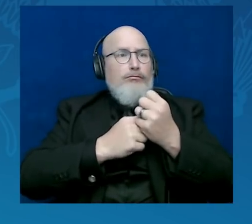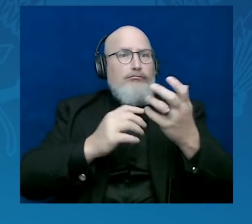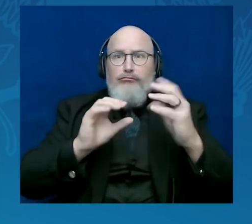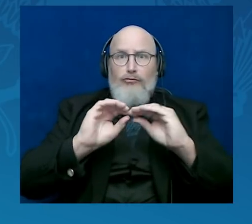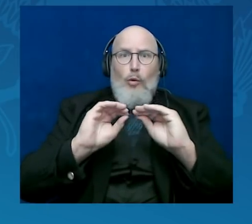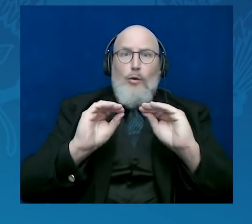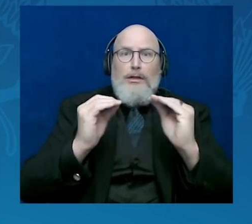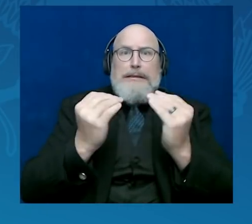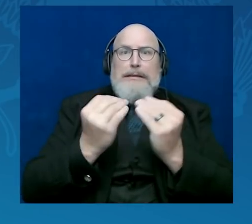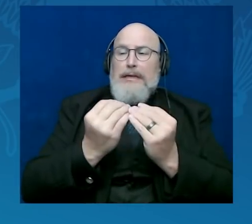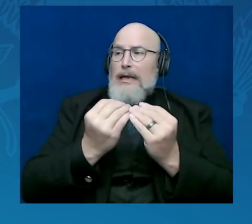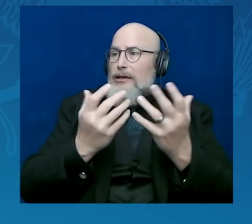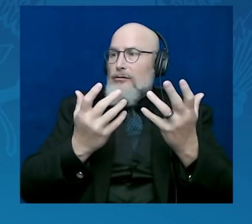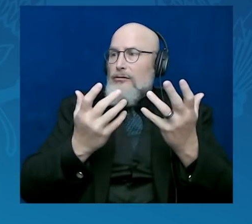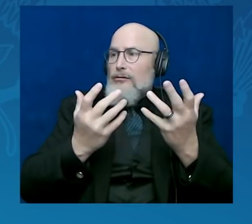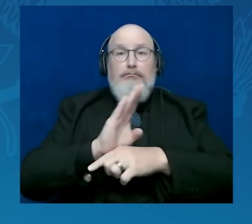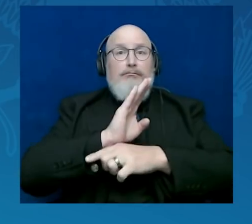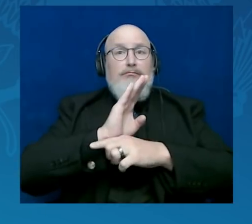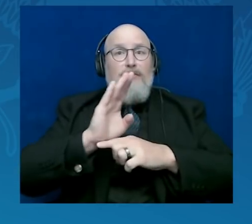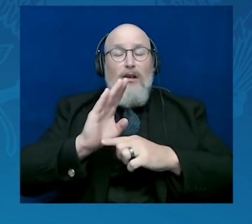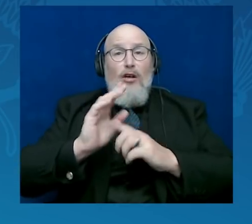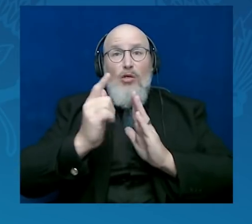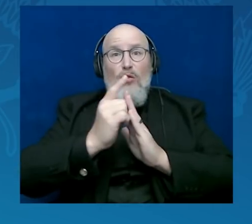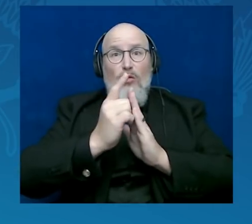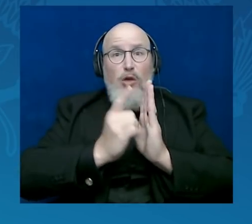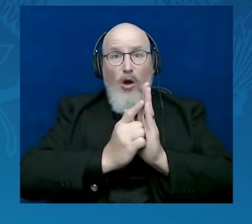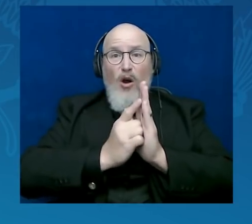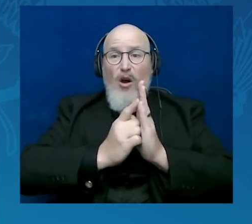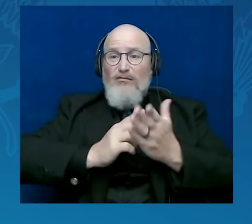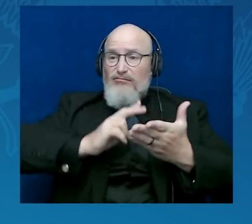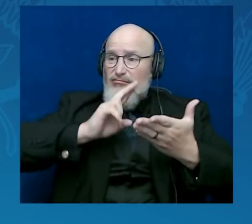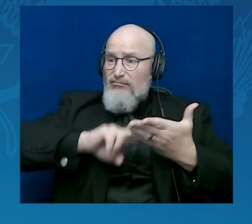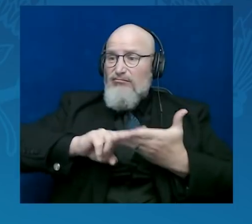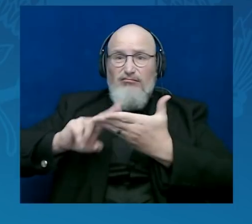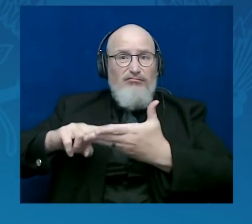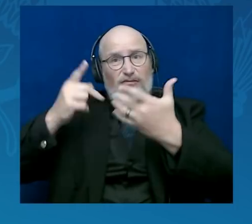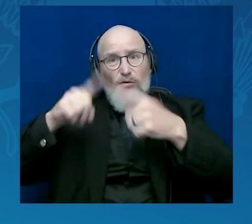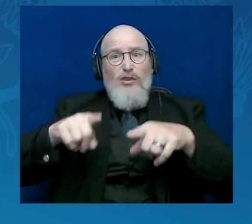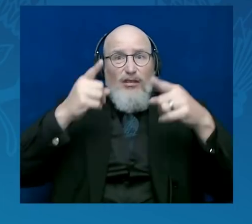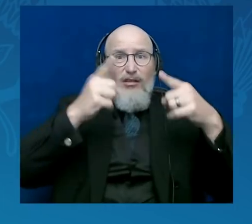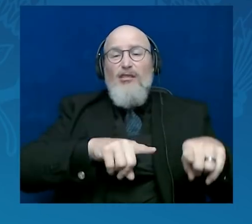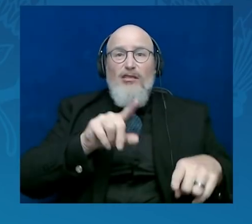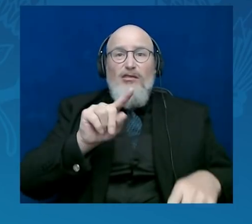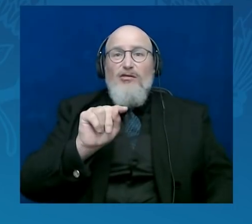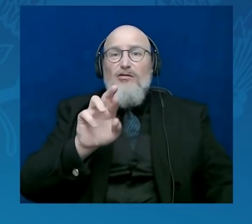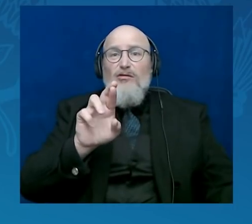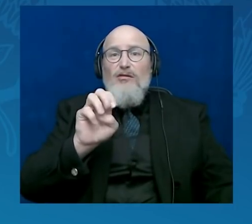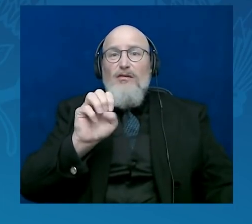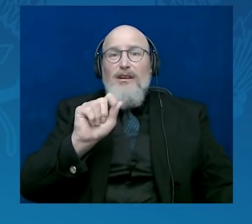laws and treaties, we, together, established a set of rules,